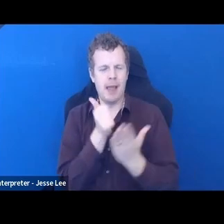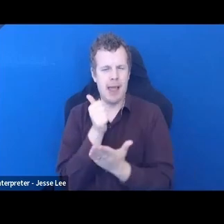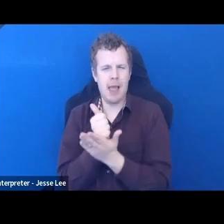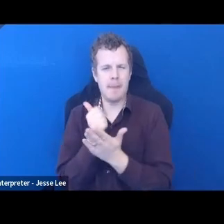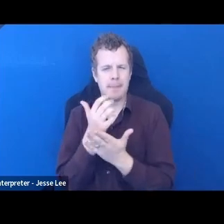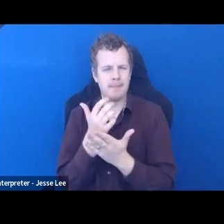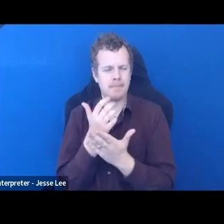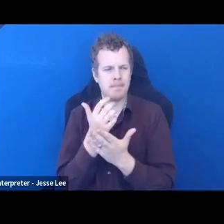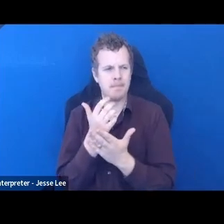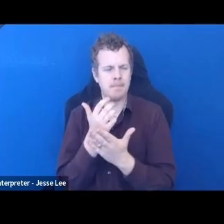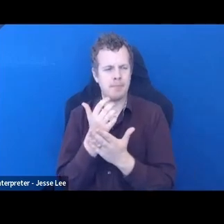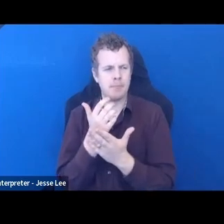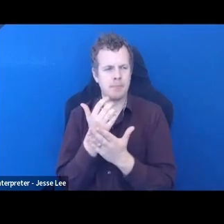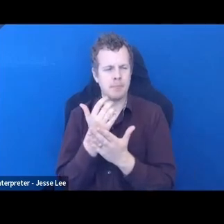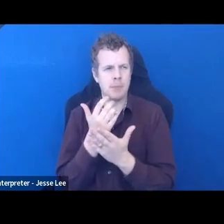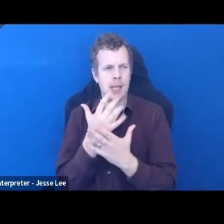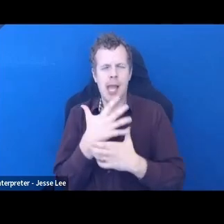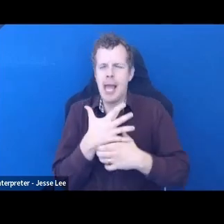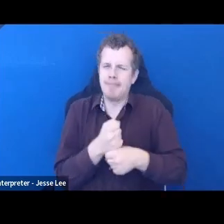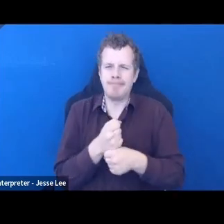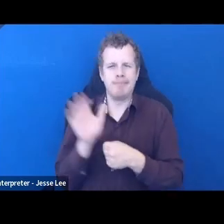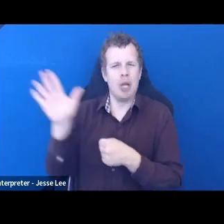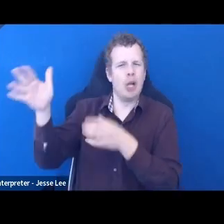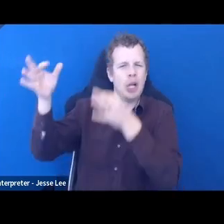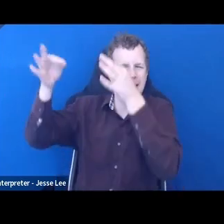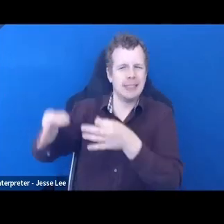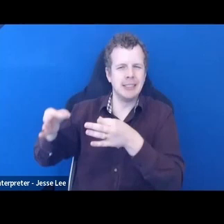in a more - and like a scientific manner.